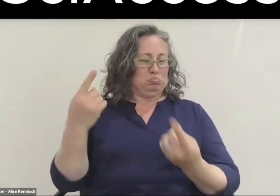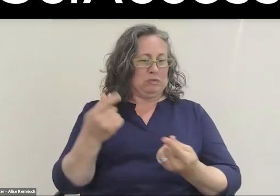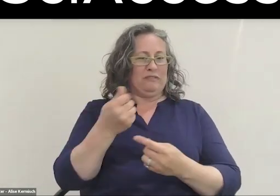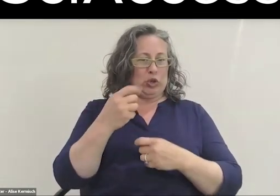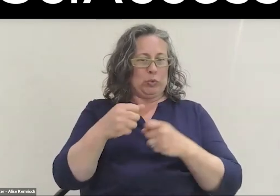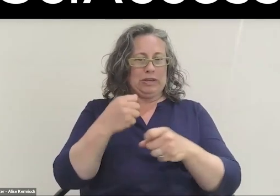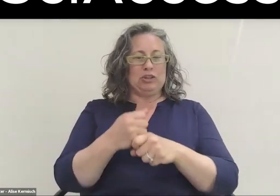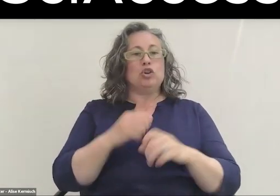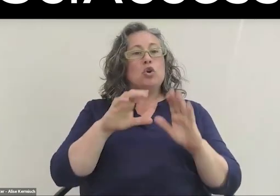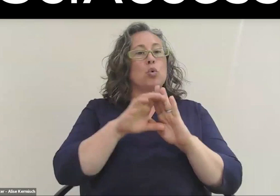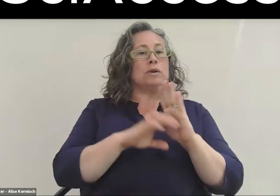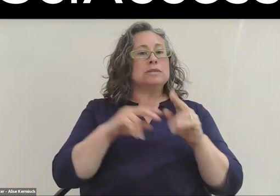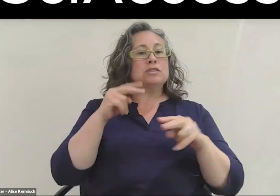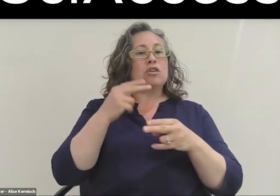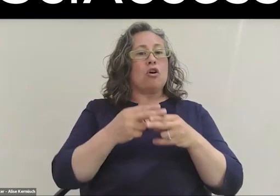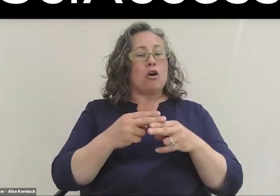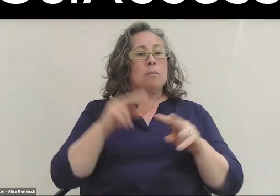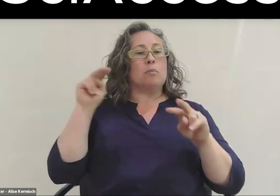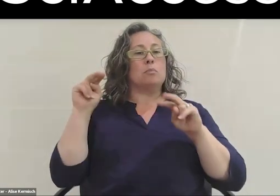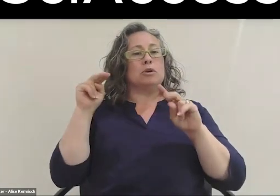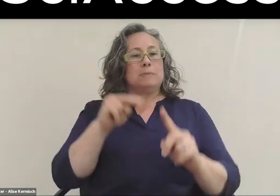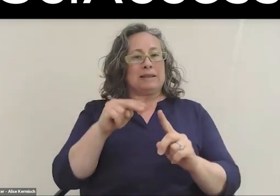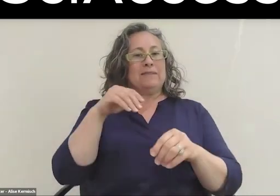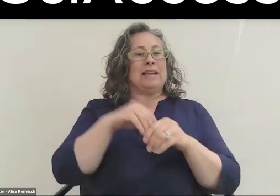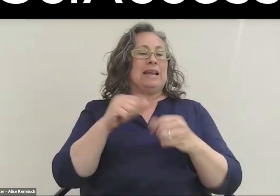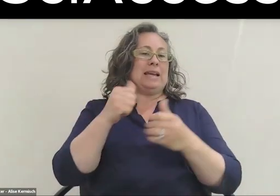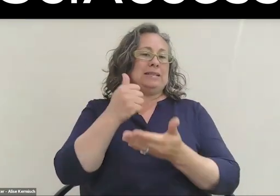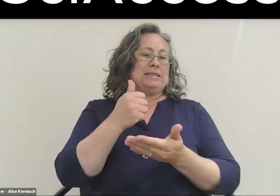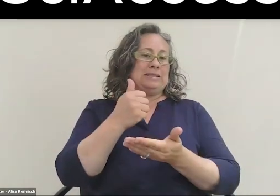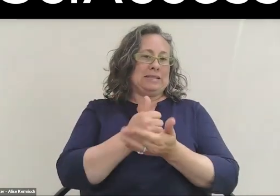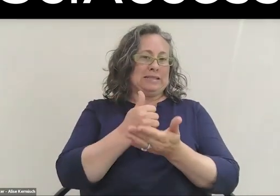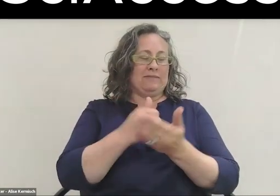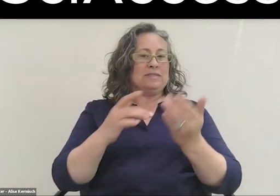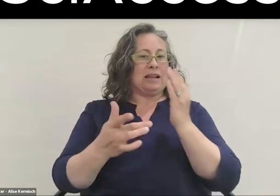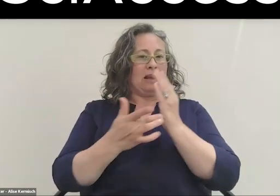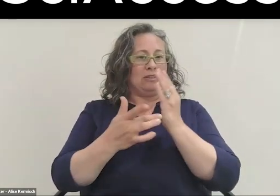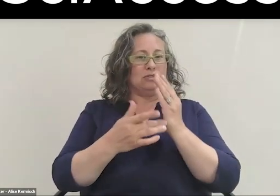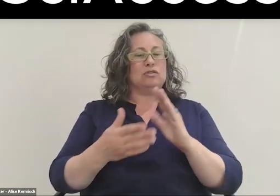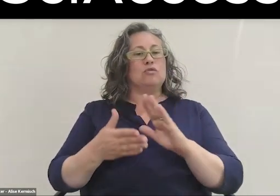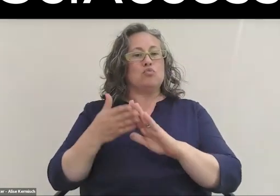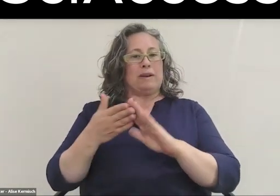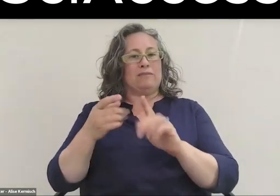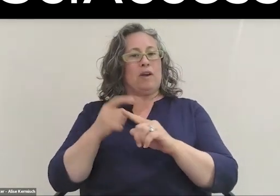The course is called Perspectives in Assistive Technology. It's a run out of mechanical engineering department.